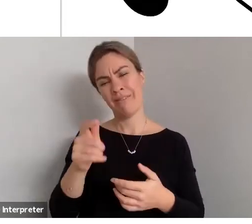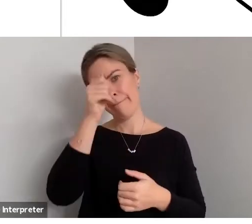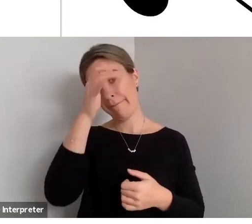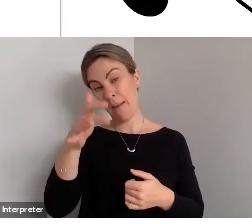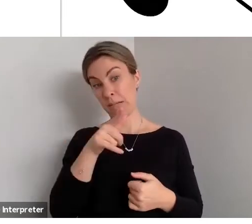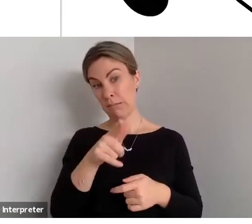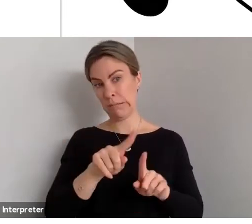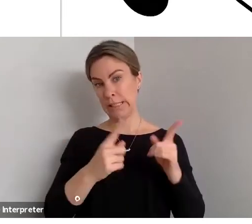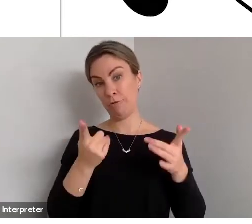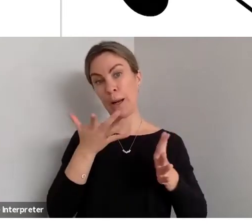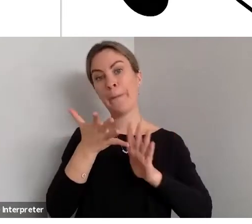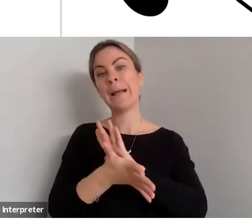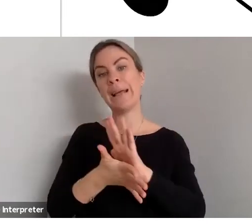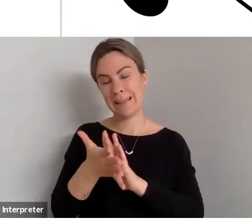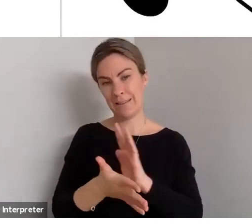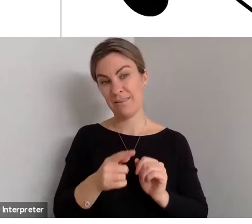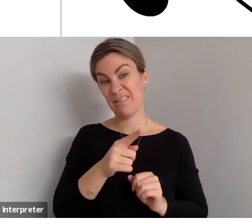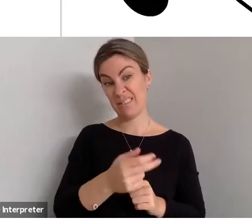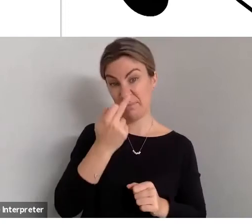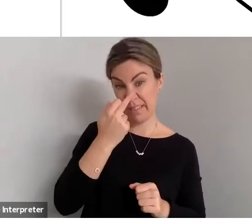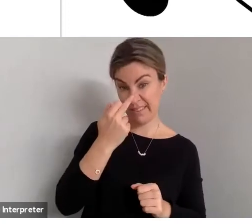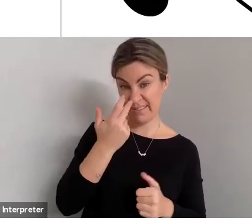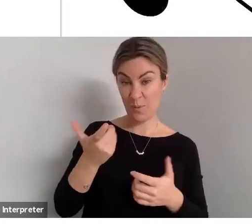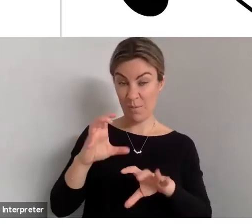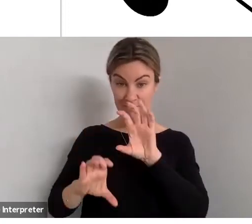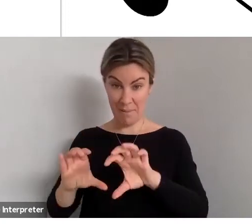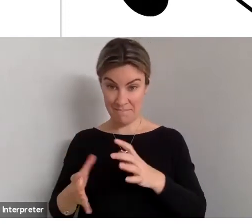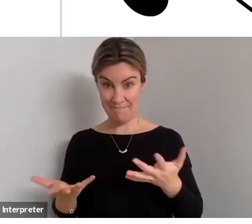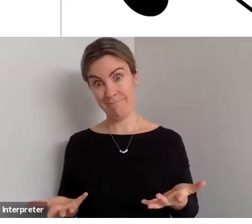It is a penis and a but, in case you didn't know.